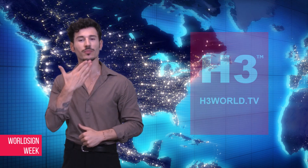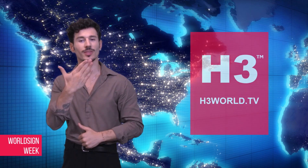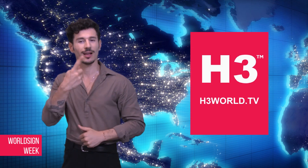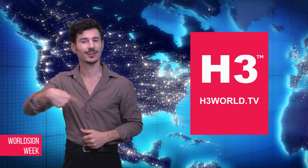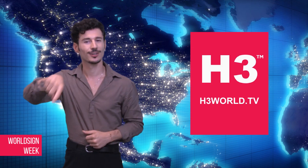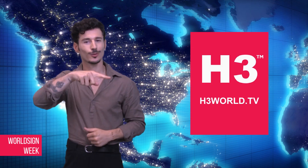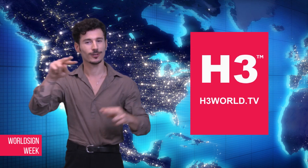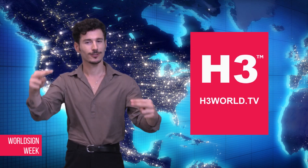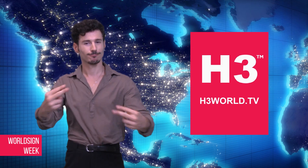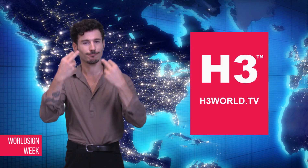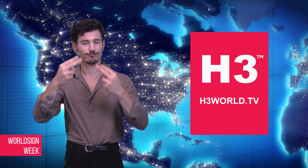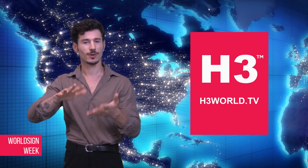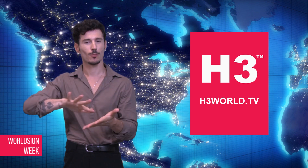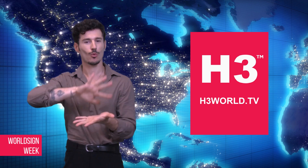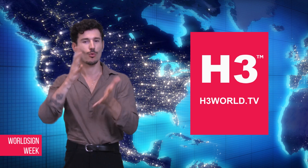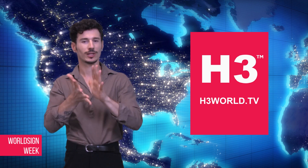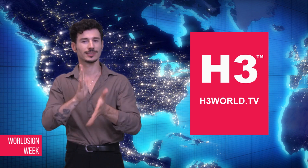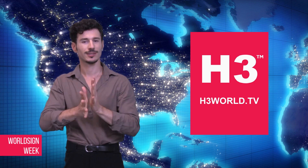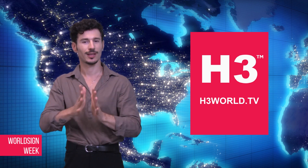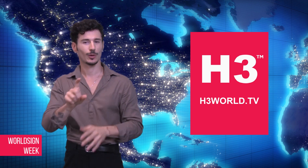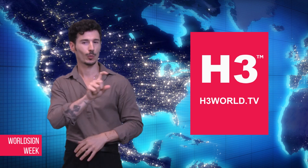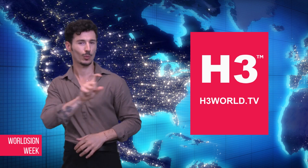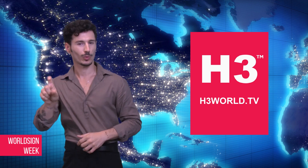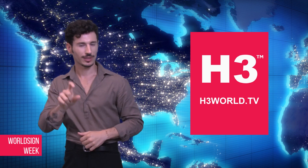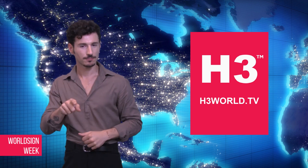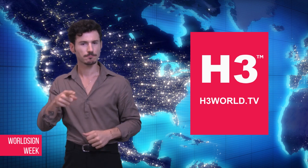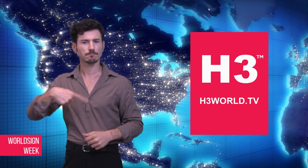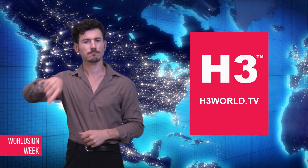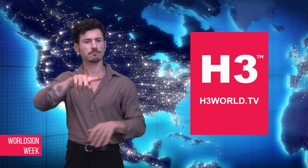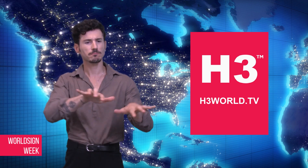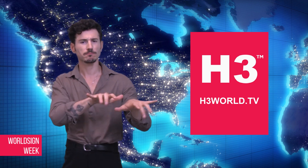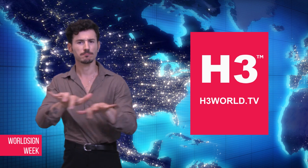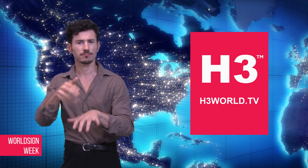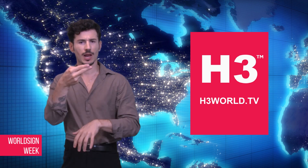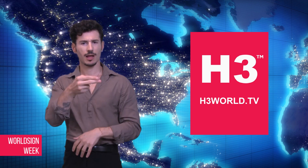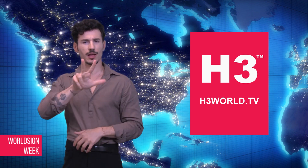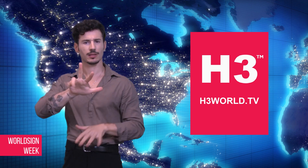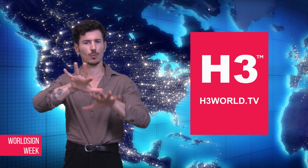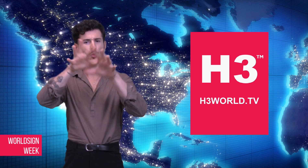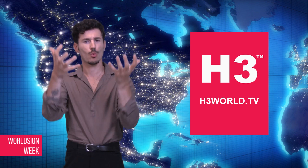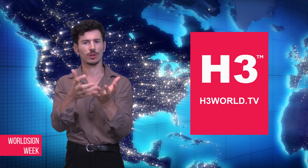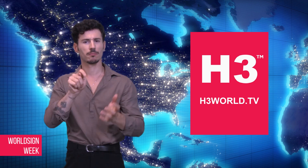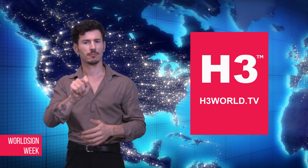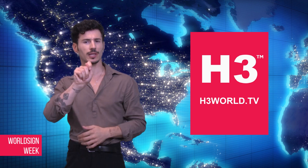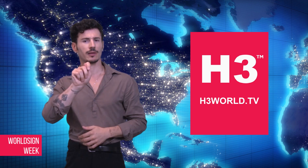Thank you for watching WorldSign Week, visit